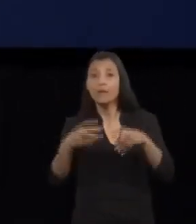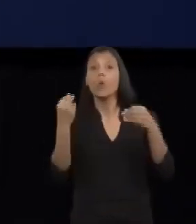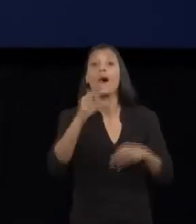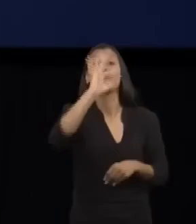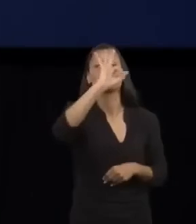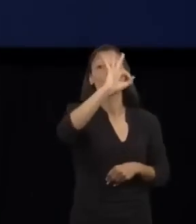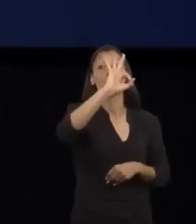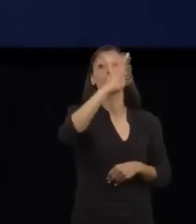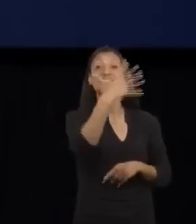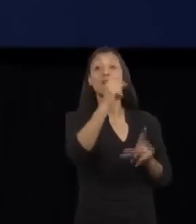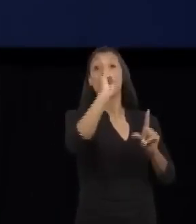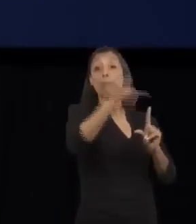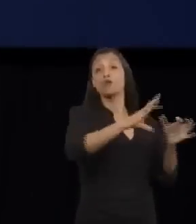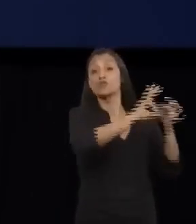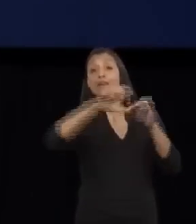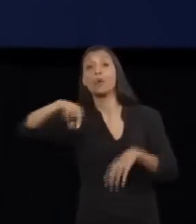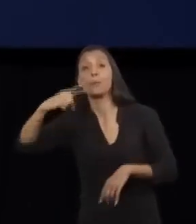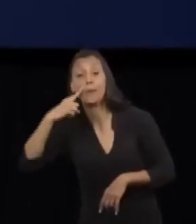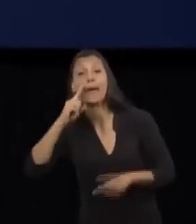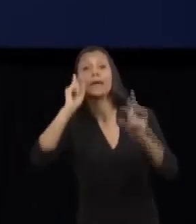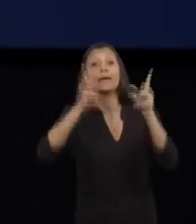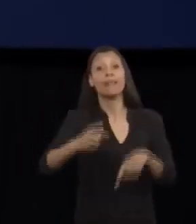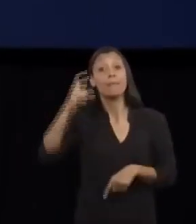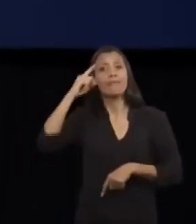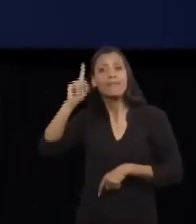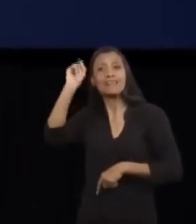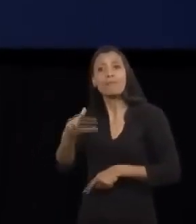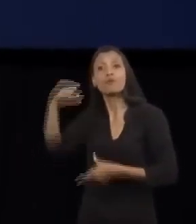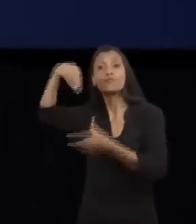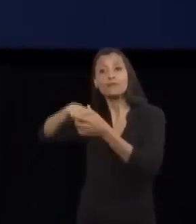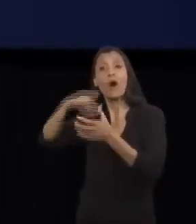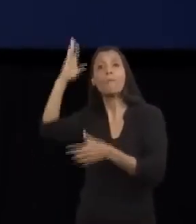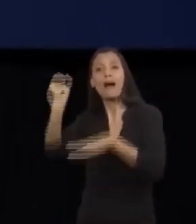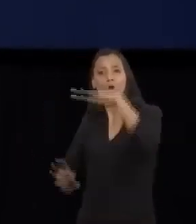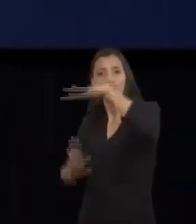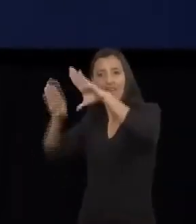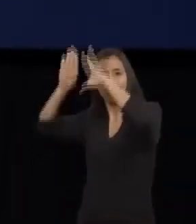and ten points of the GDP in the central bank.